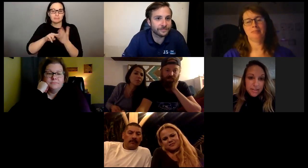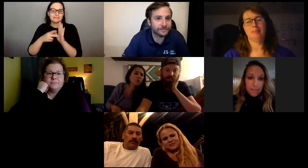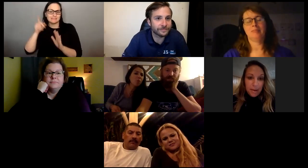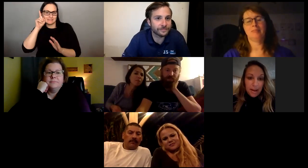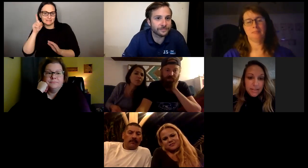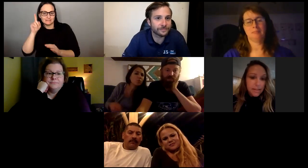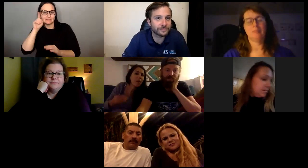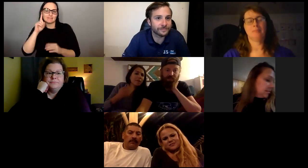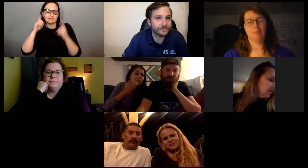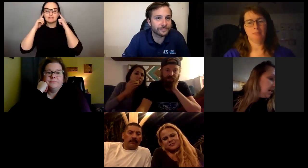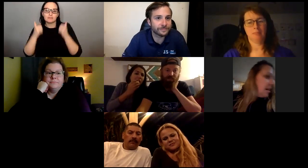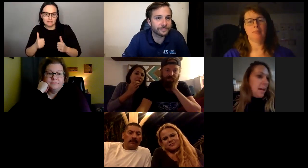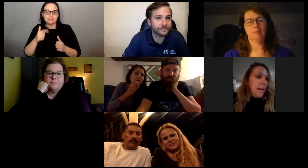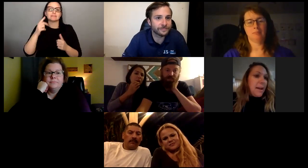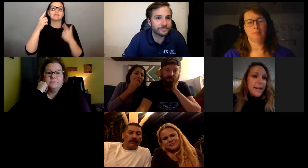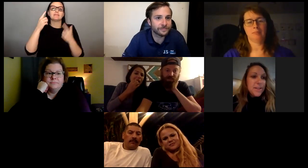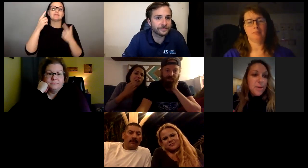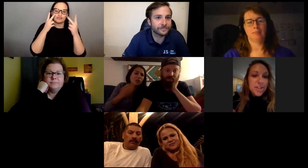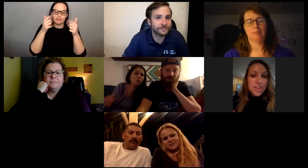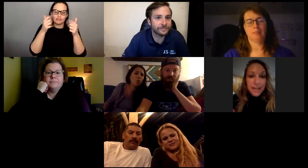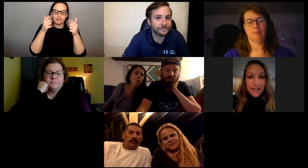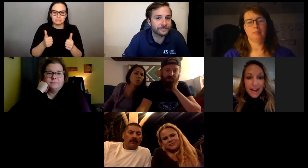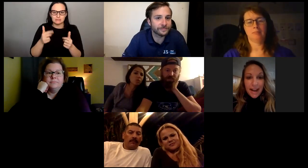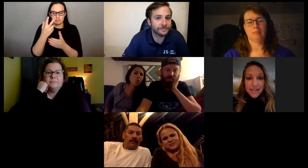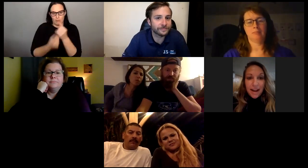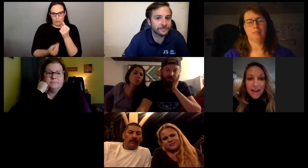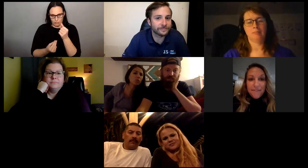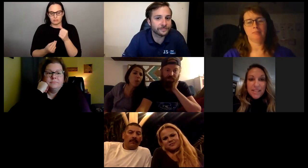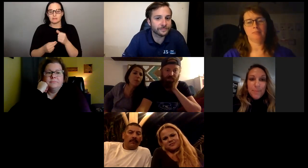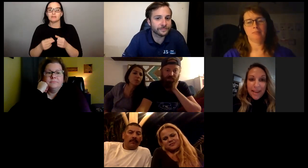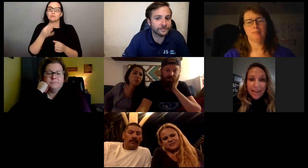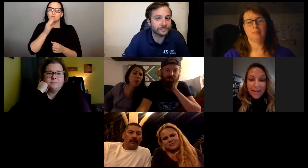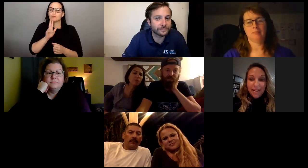combined